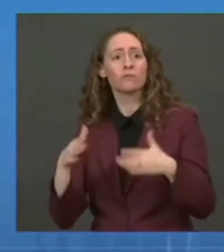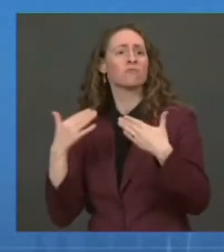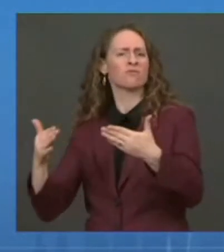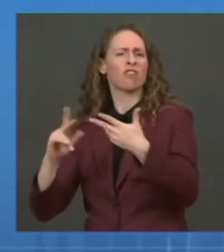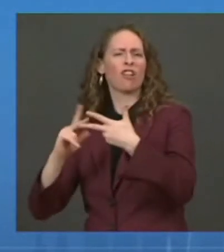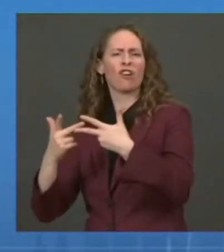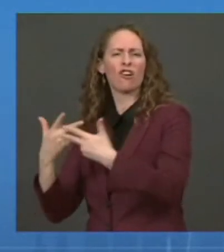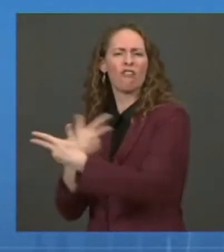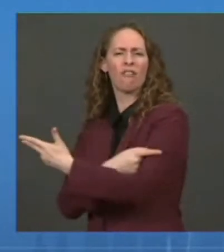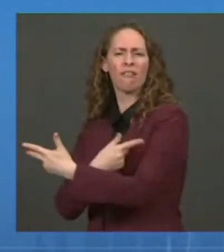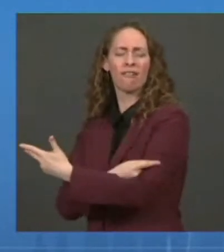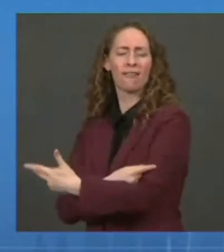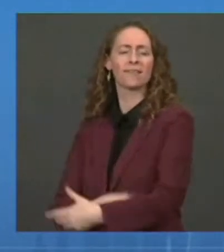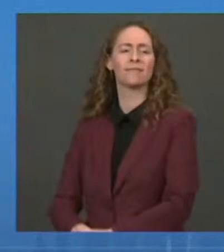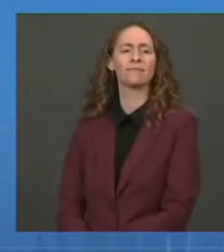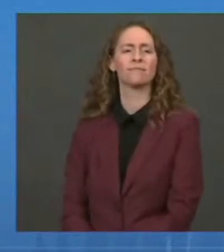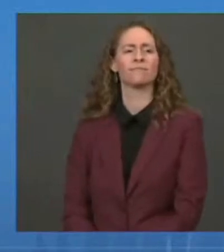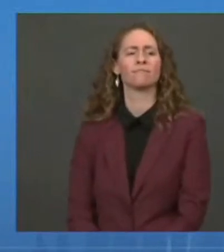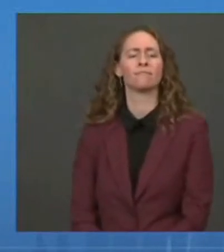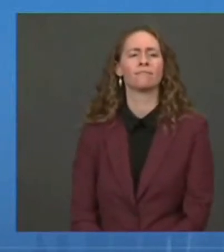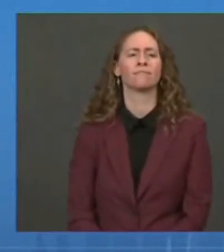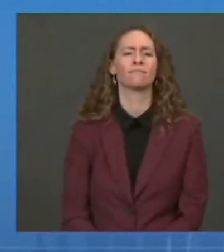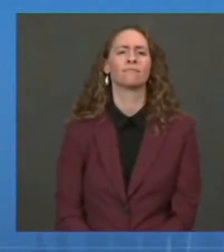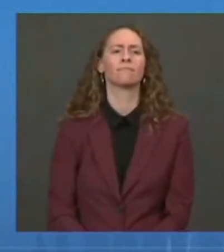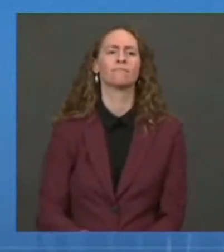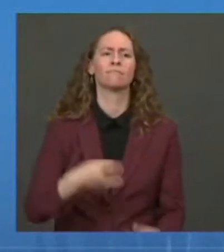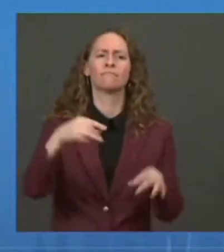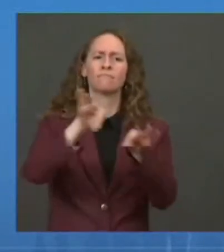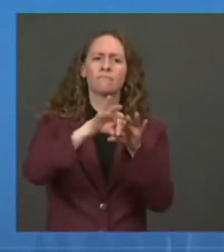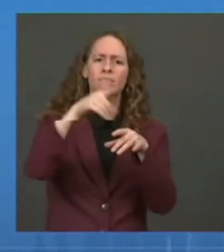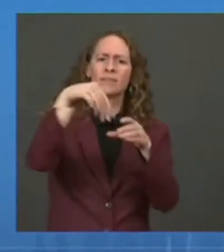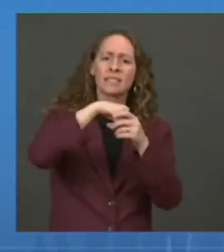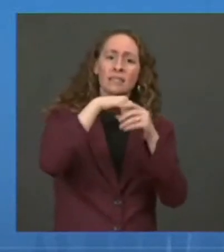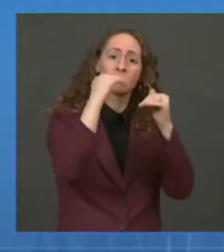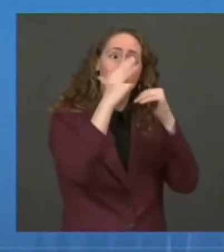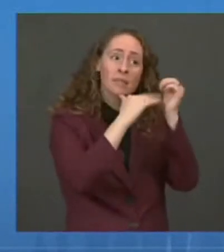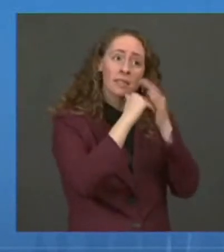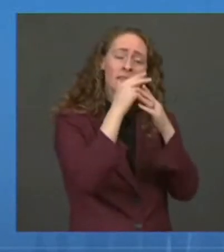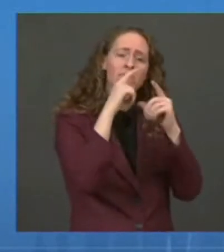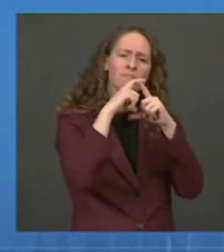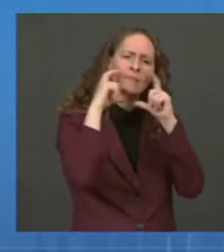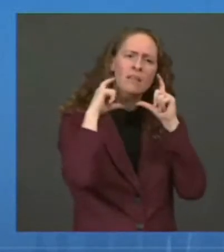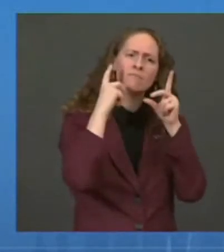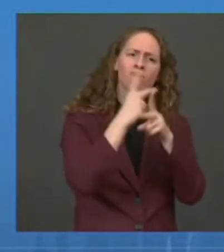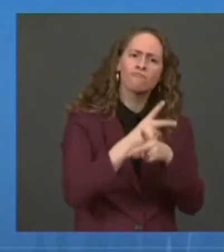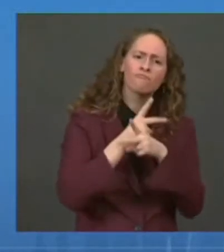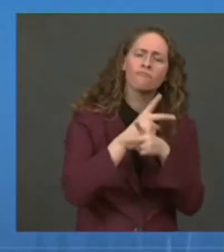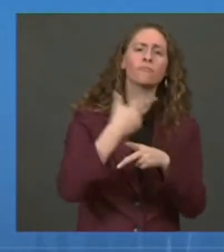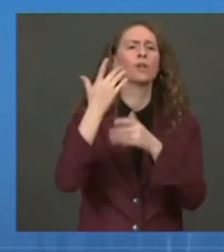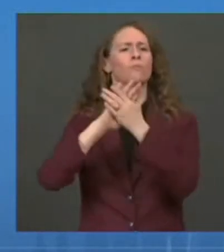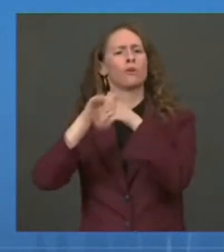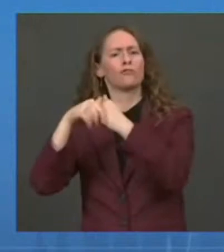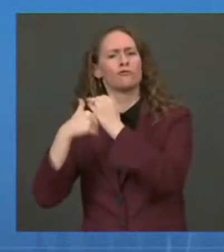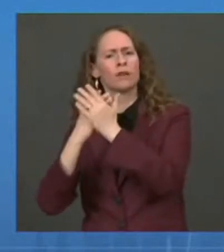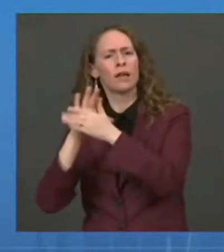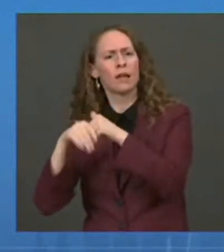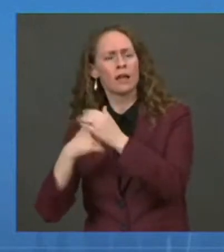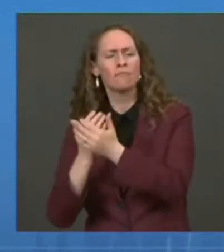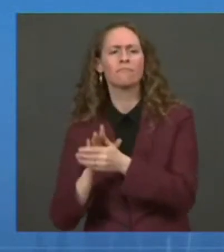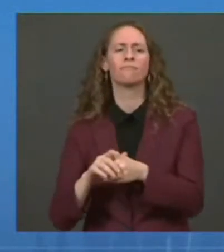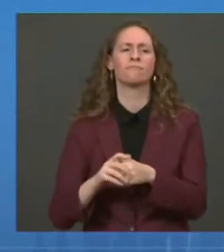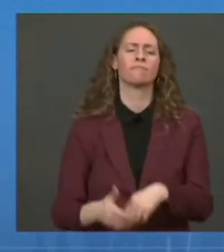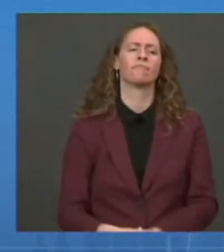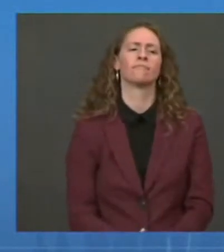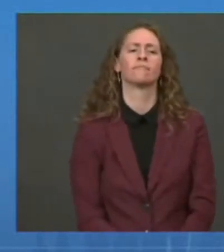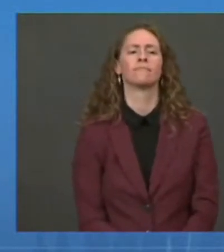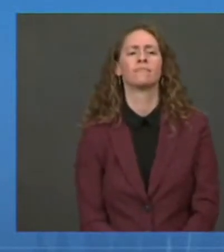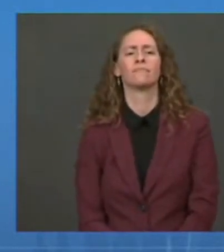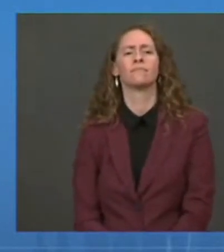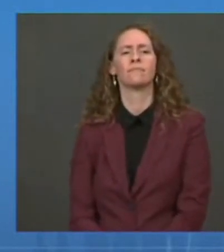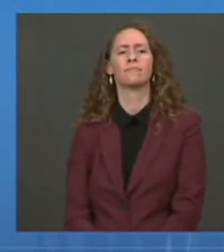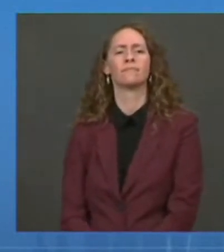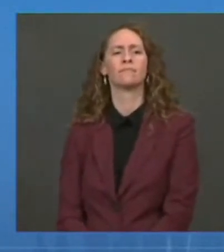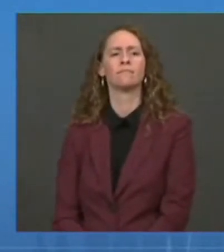ALREADY AND GETTING A BOOSTER